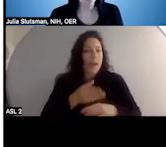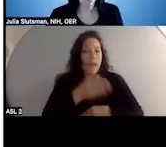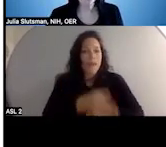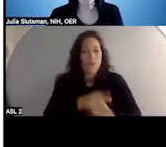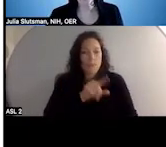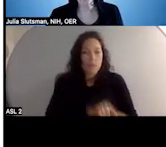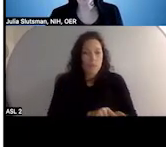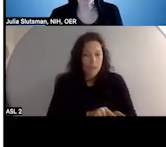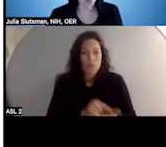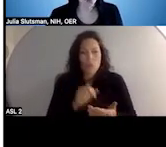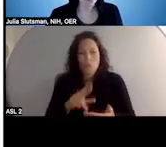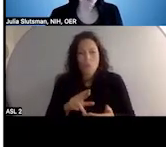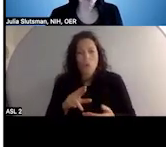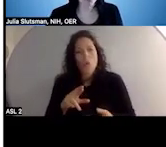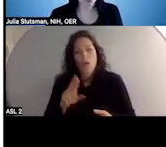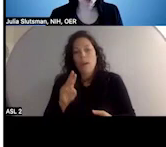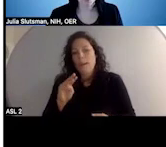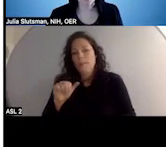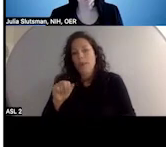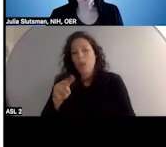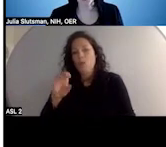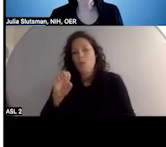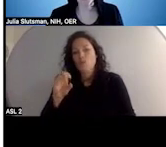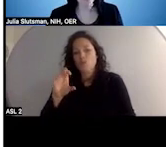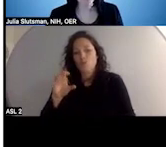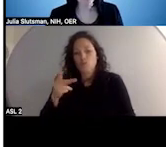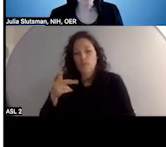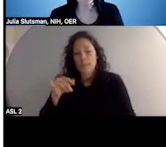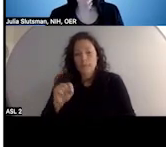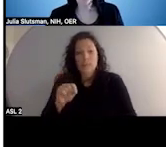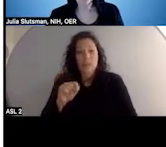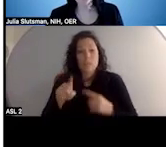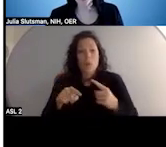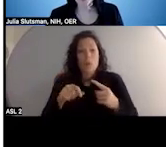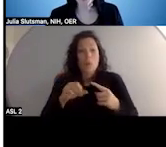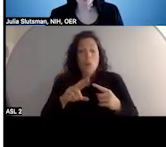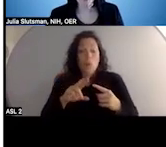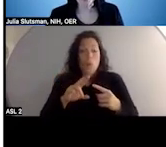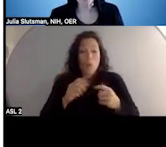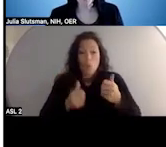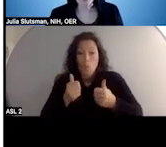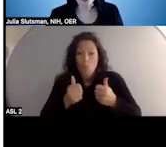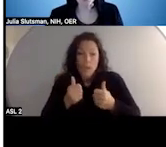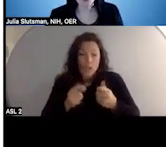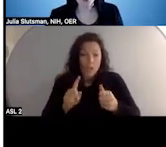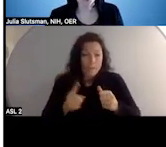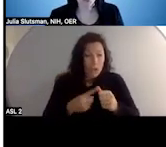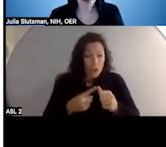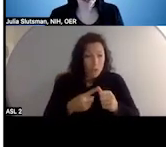or at the end of the award for unpublished data, so whichever of these milestones comes first.